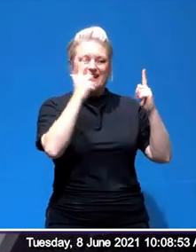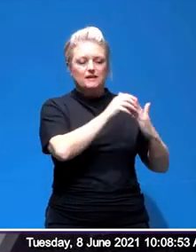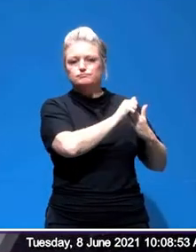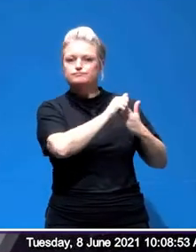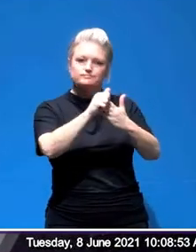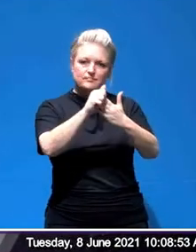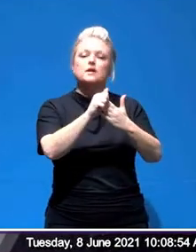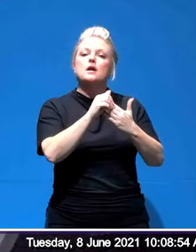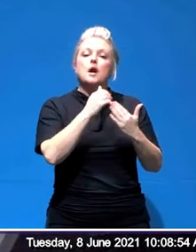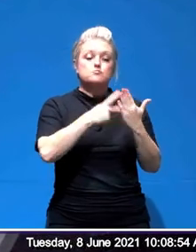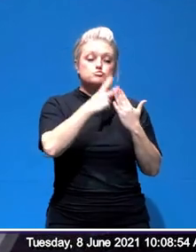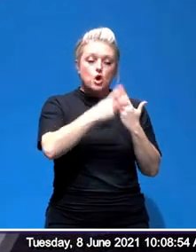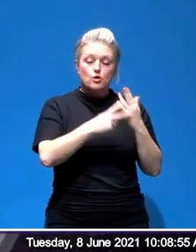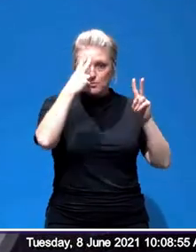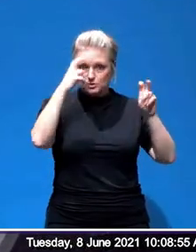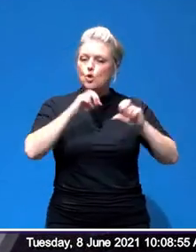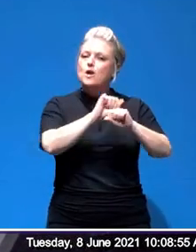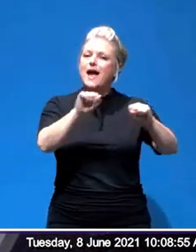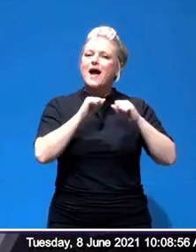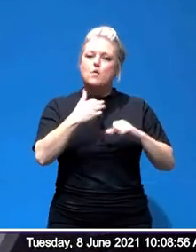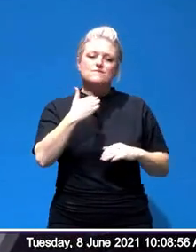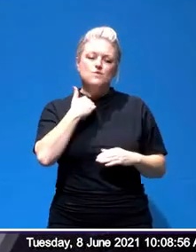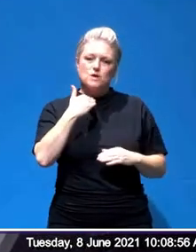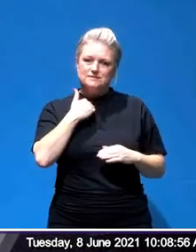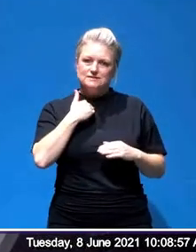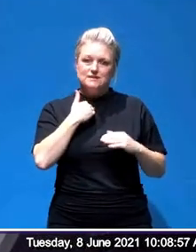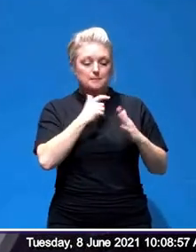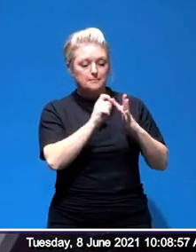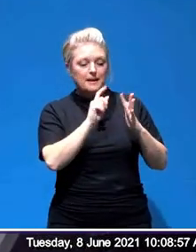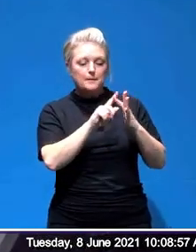program, a peer advocacy program for people with intellectual disability or